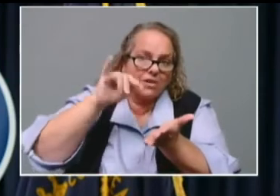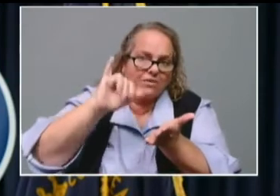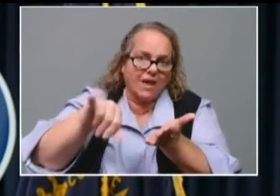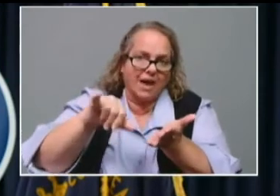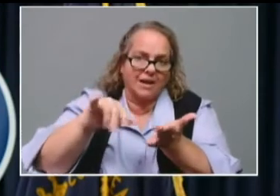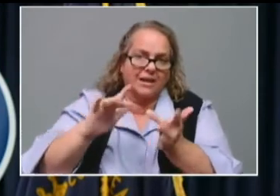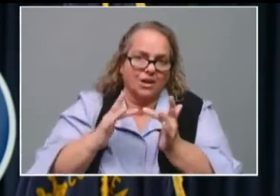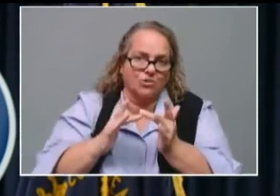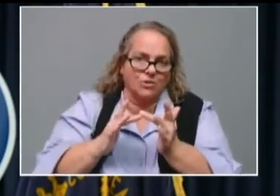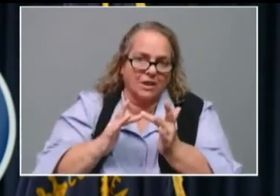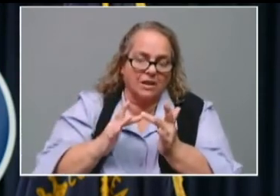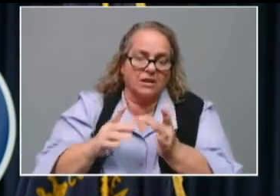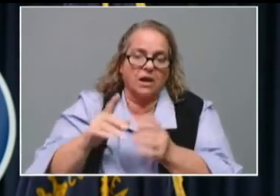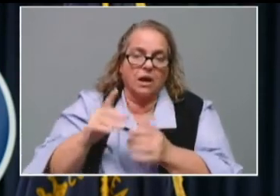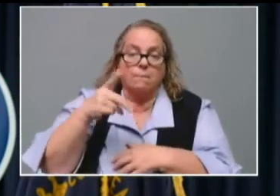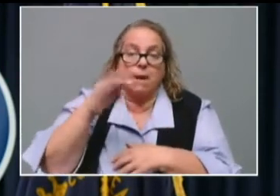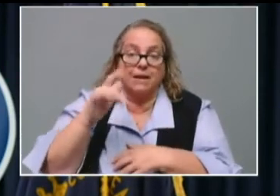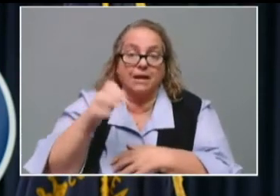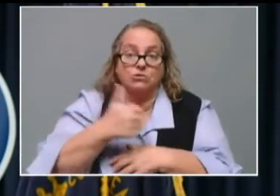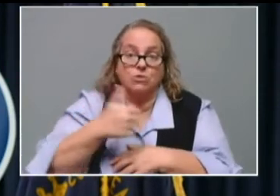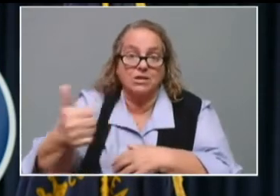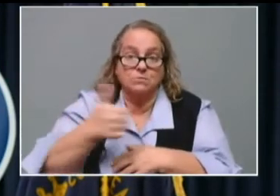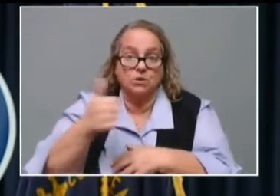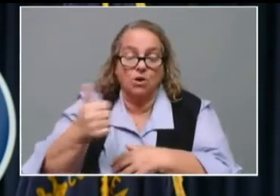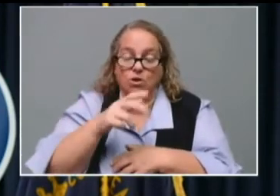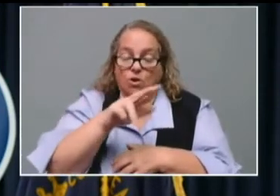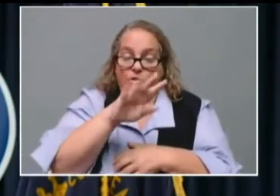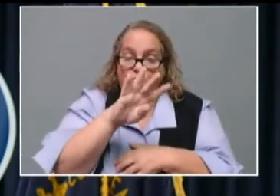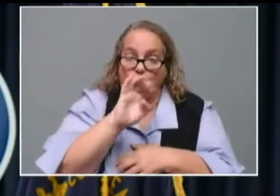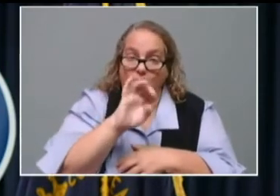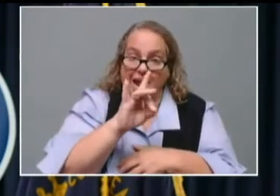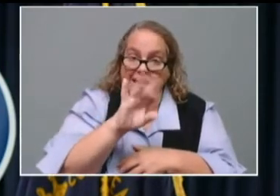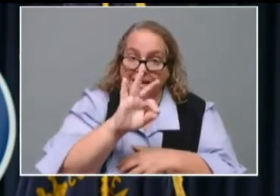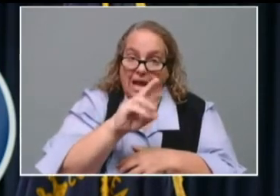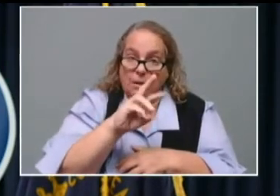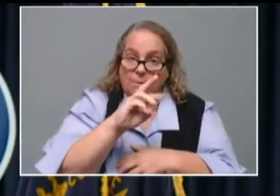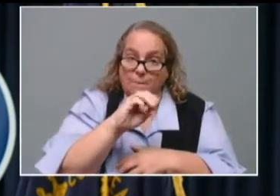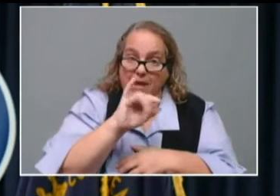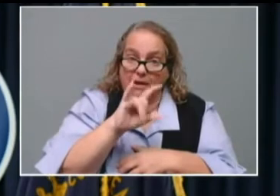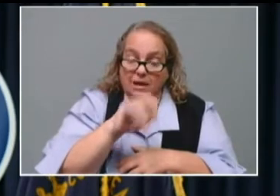million for Kentucky airports 204 million. That's a big deal. We got a